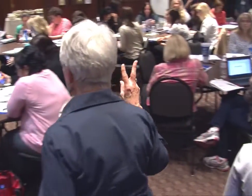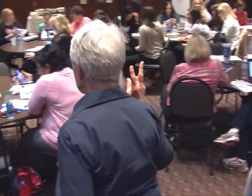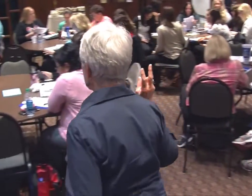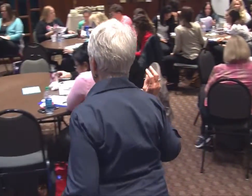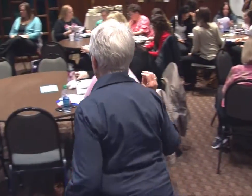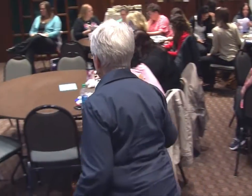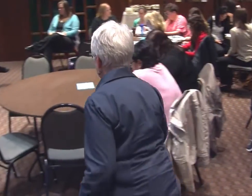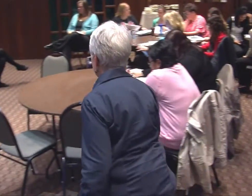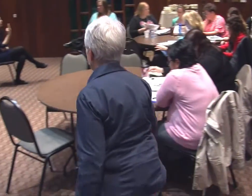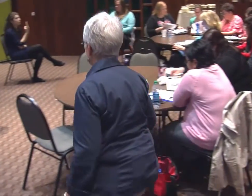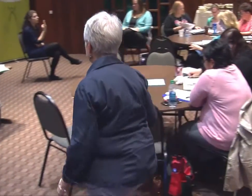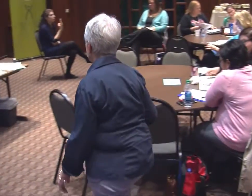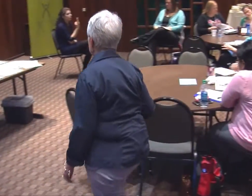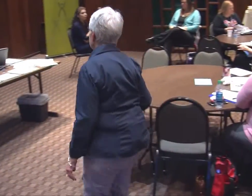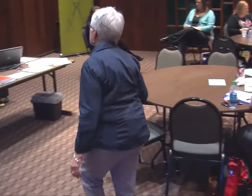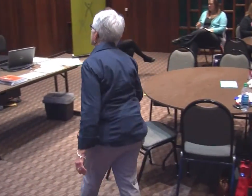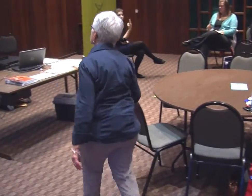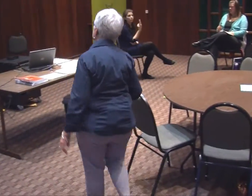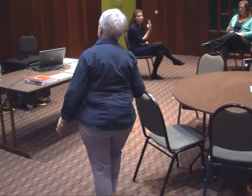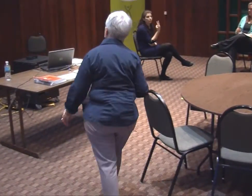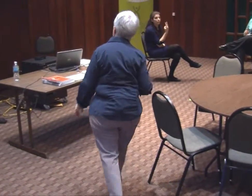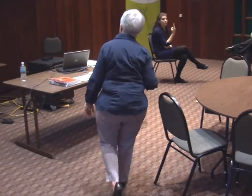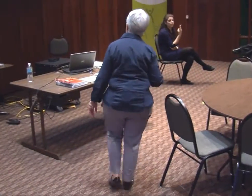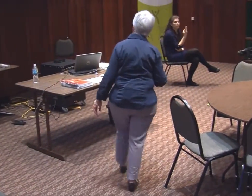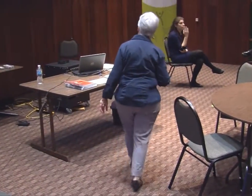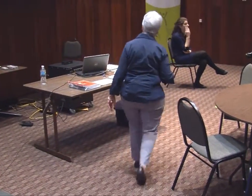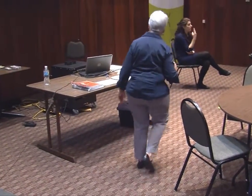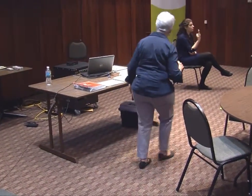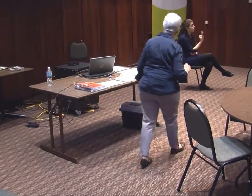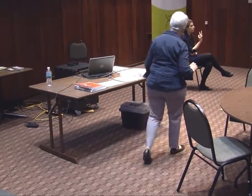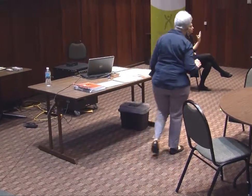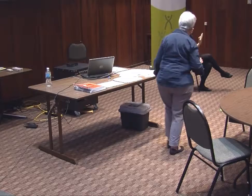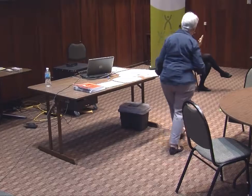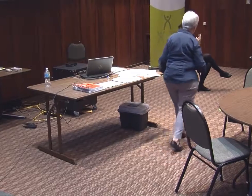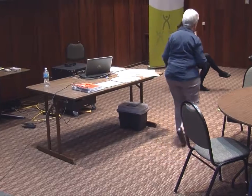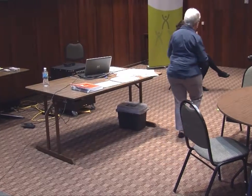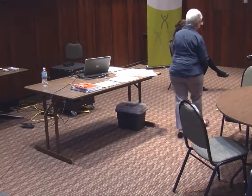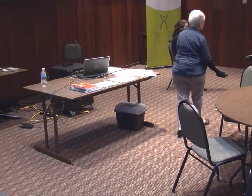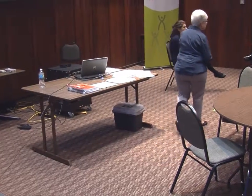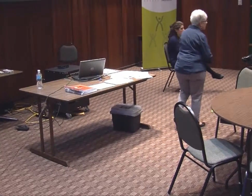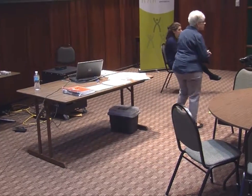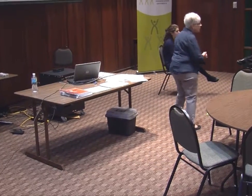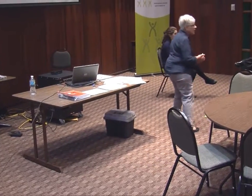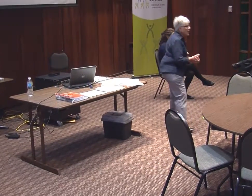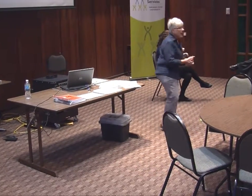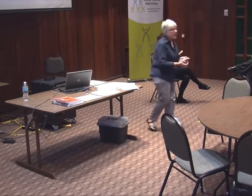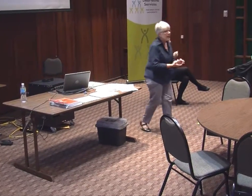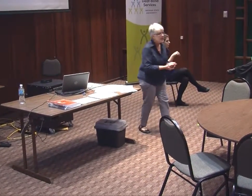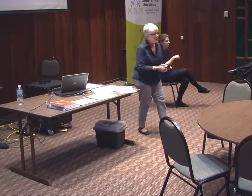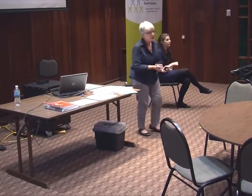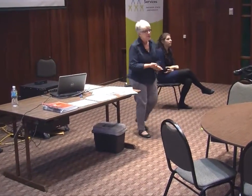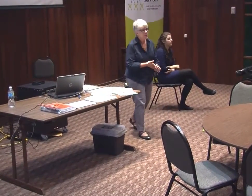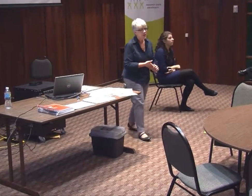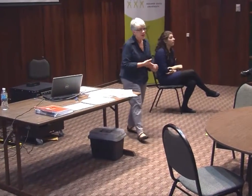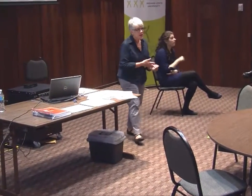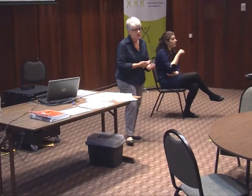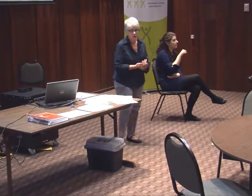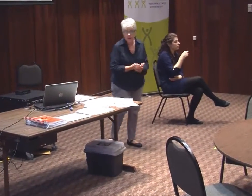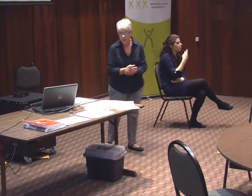two resources, two things to do here, and this is a resource that also is in your